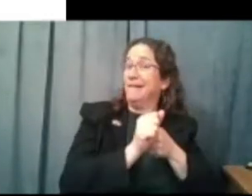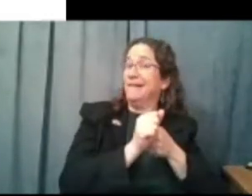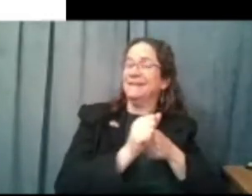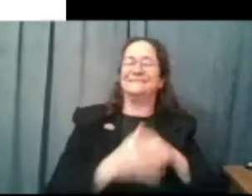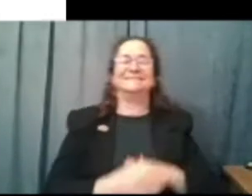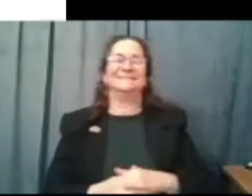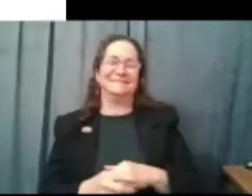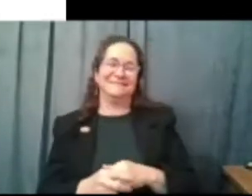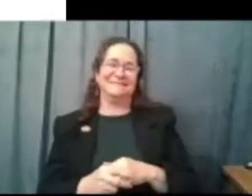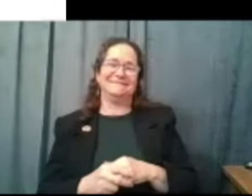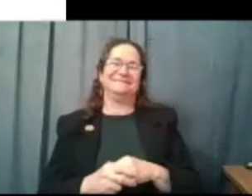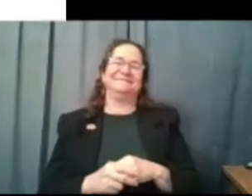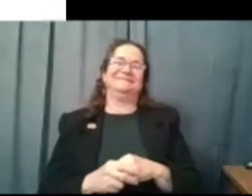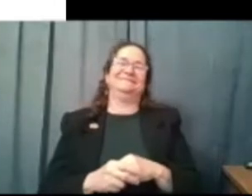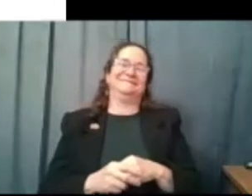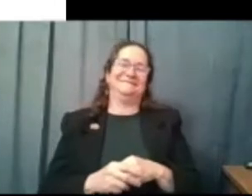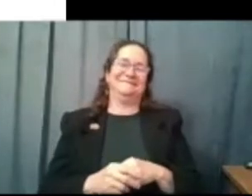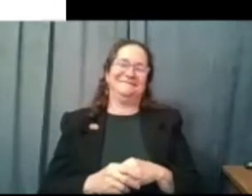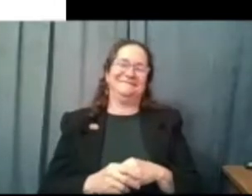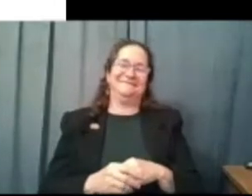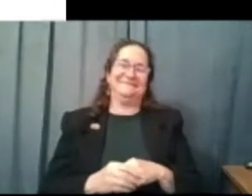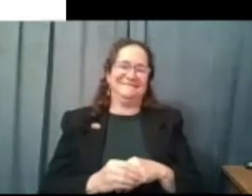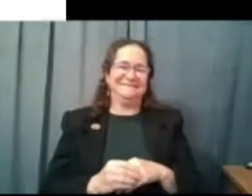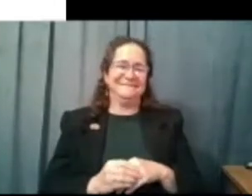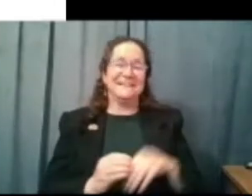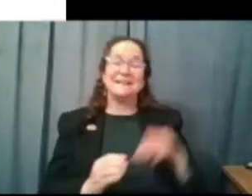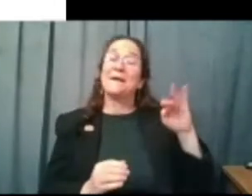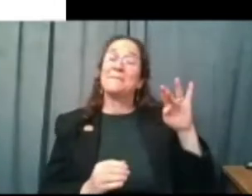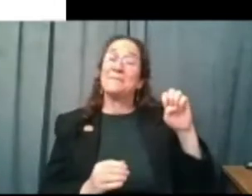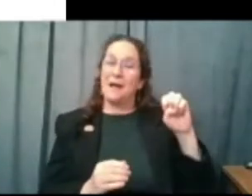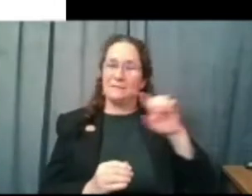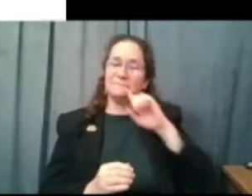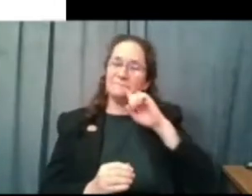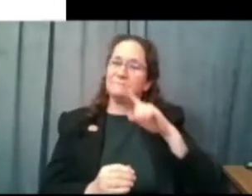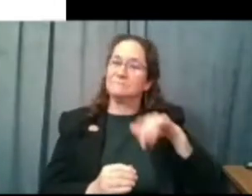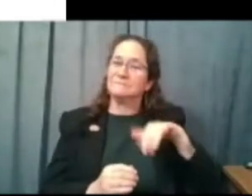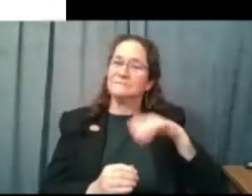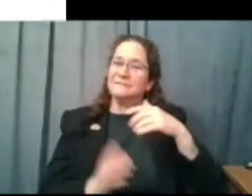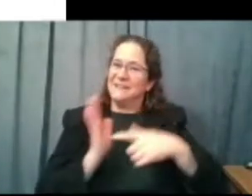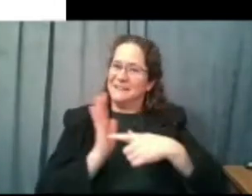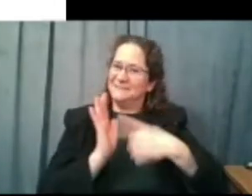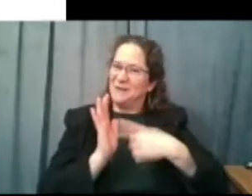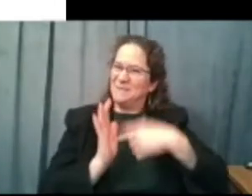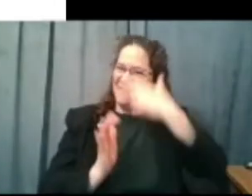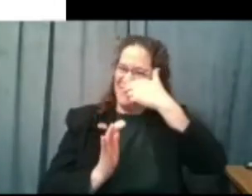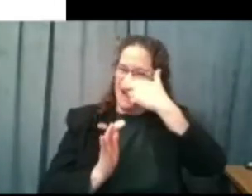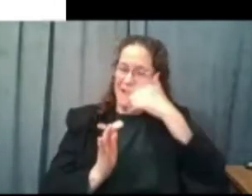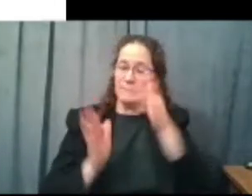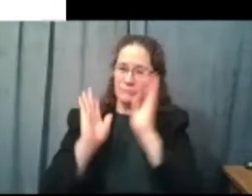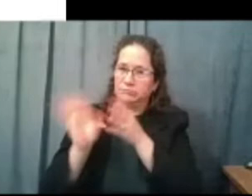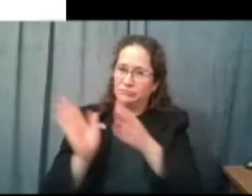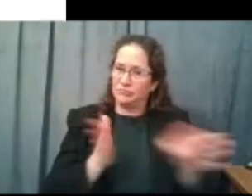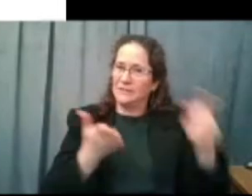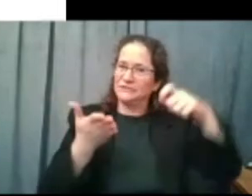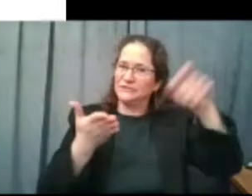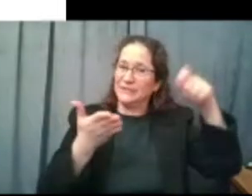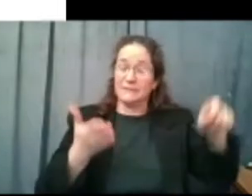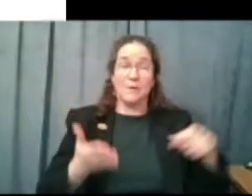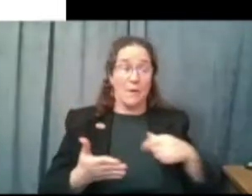It is funny sometimes how we get organized with checklist. My start of the checklist for the next day